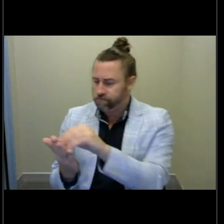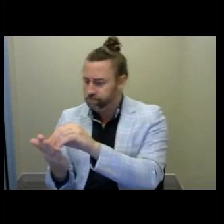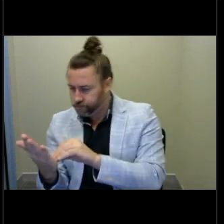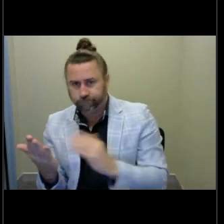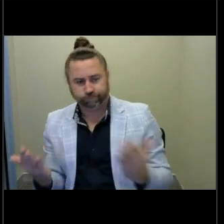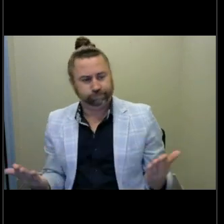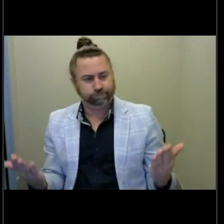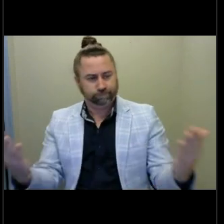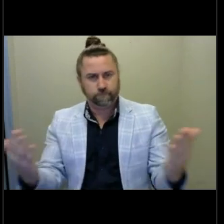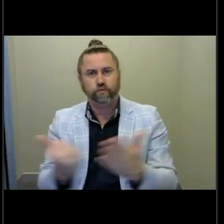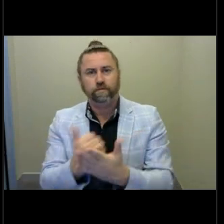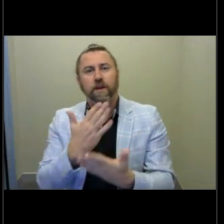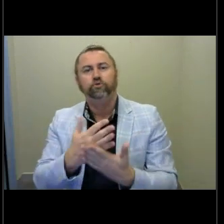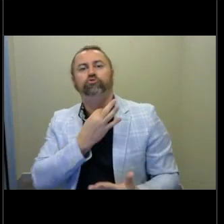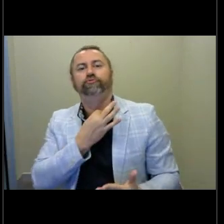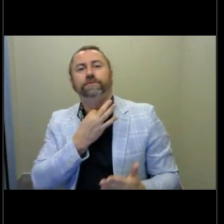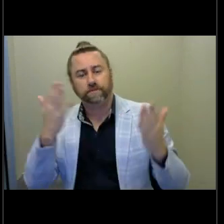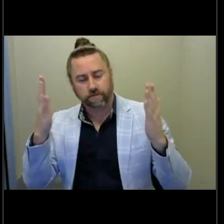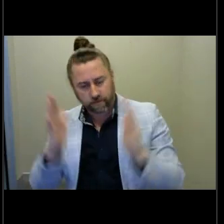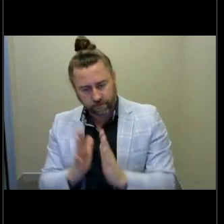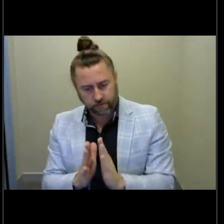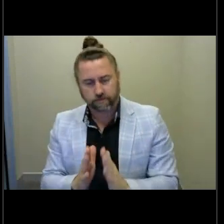Thanks, Daisy.